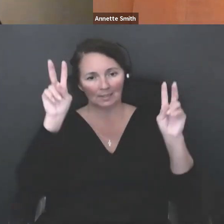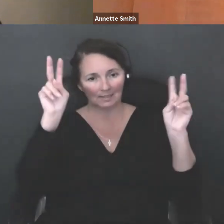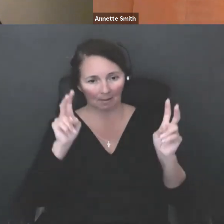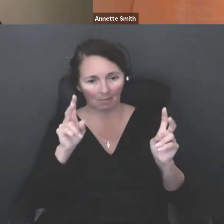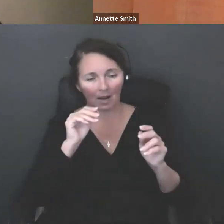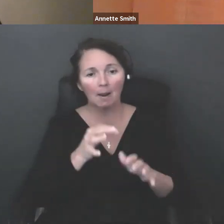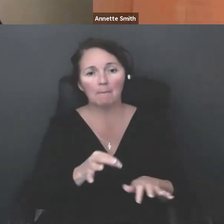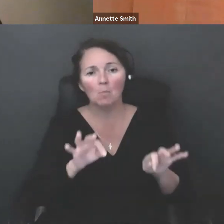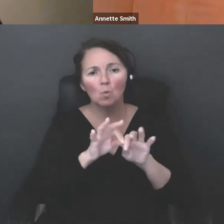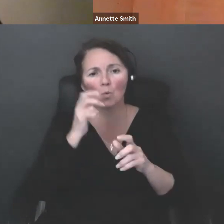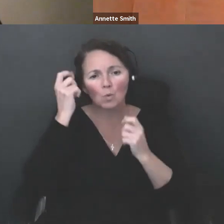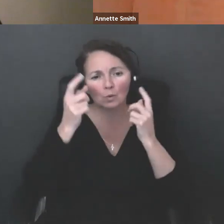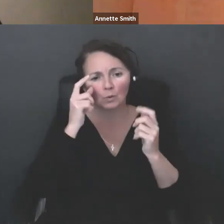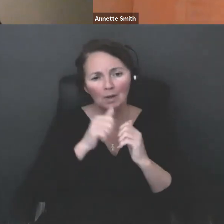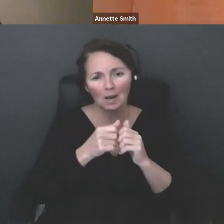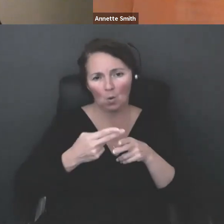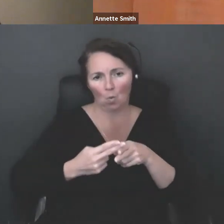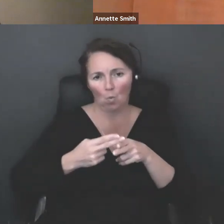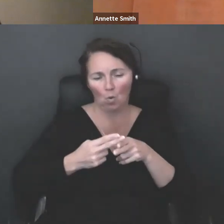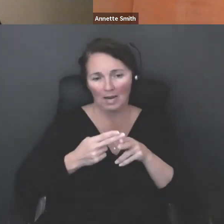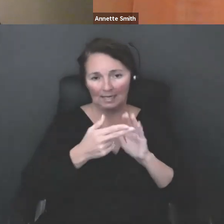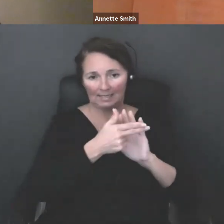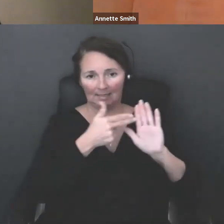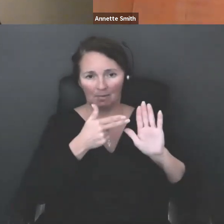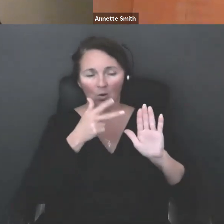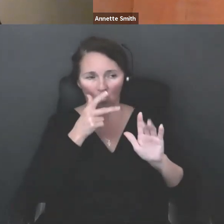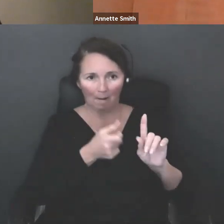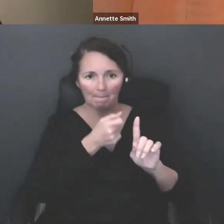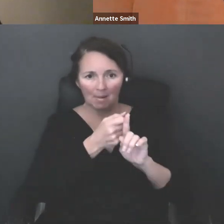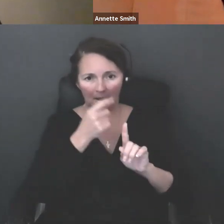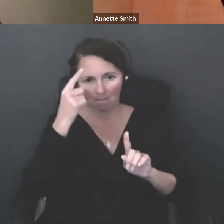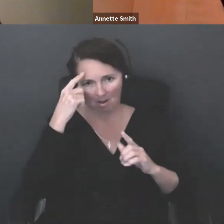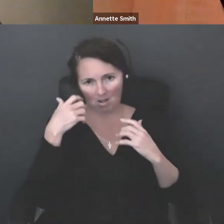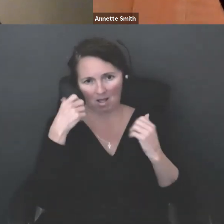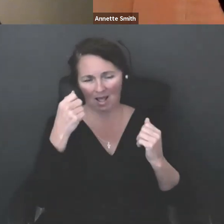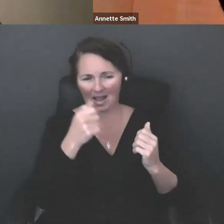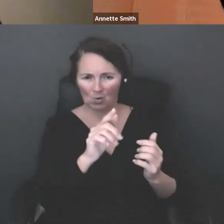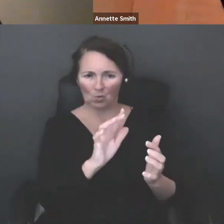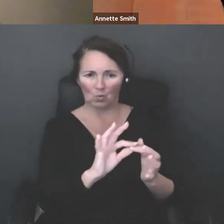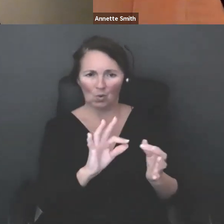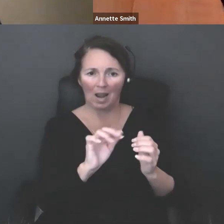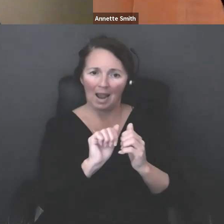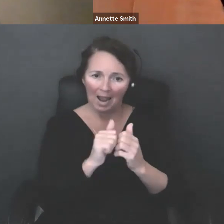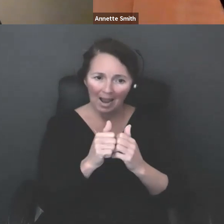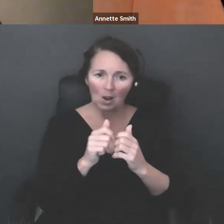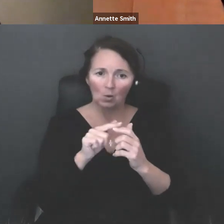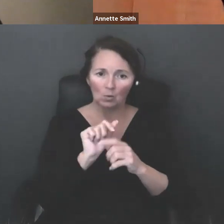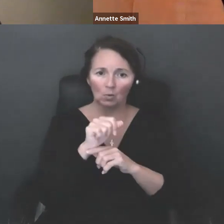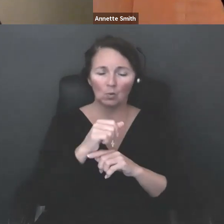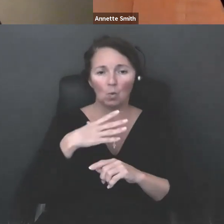The anonymous person, thank you so much for speaking on this topic. And the importance of understanding how weight stigma impacts mental health.